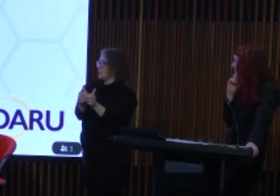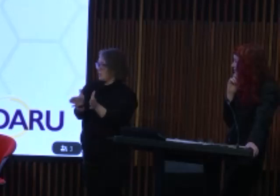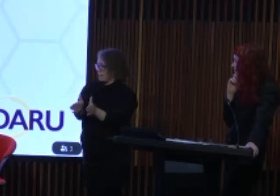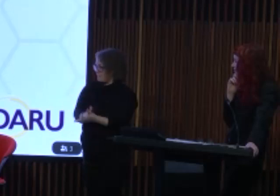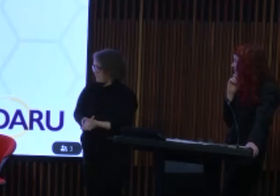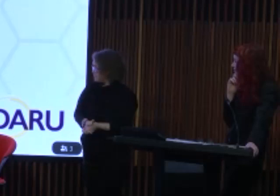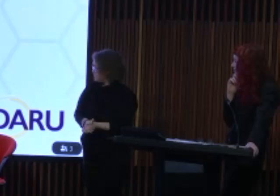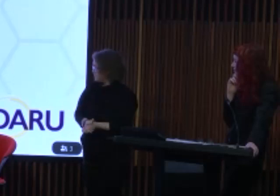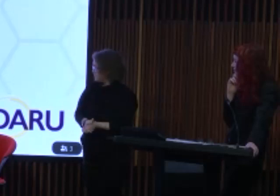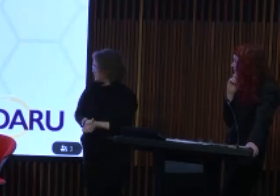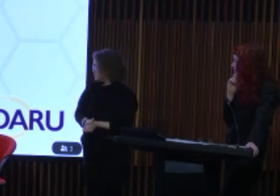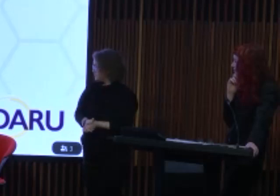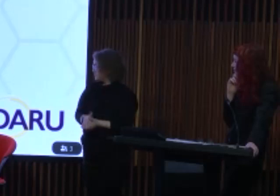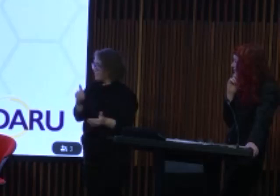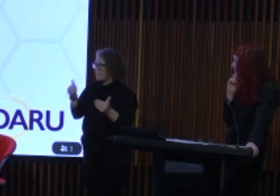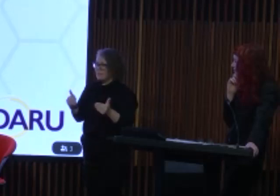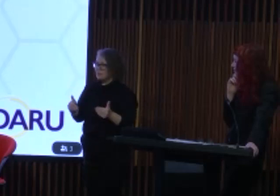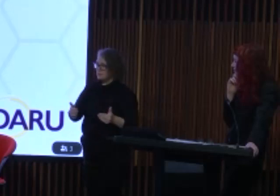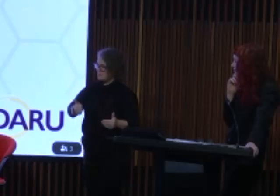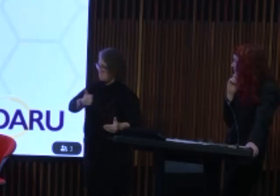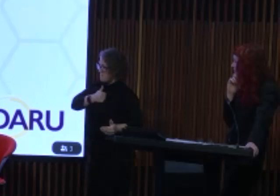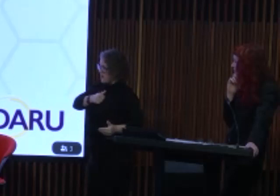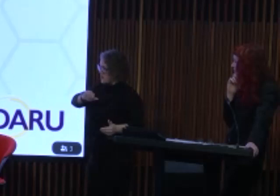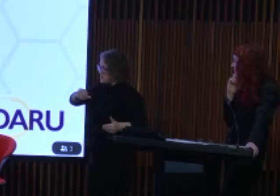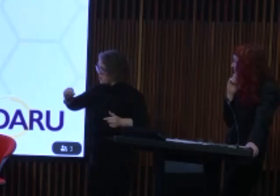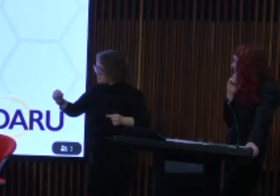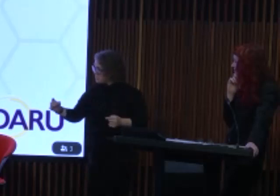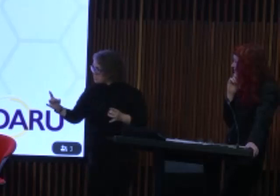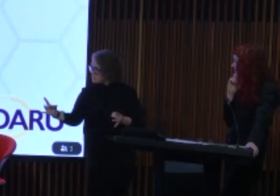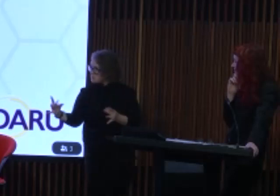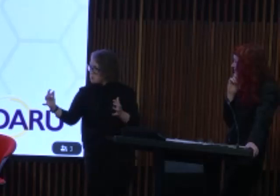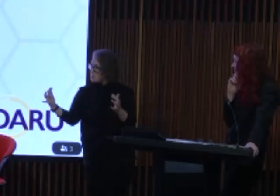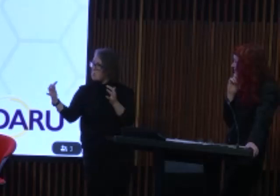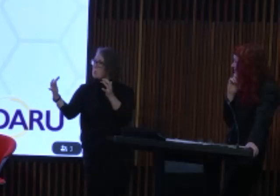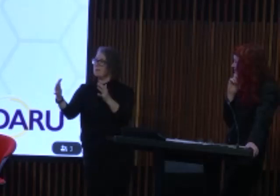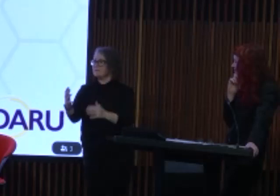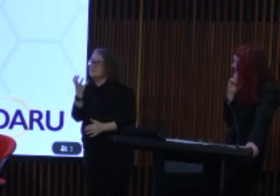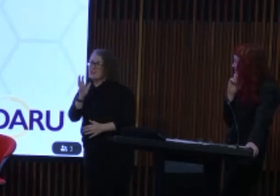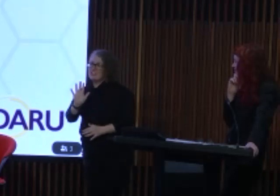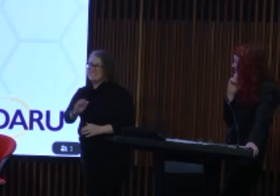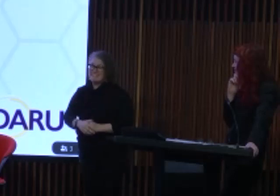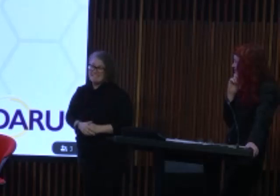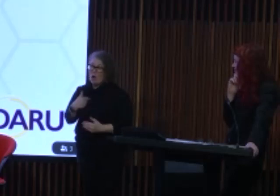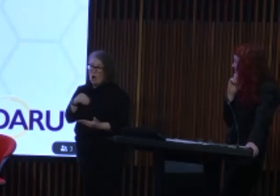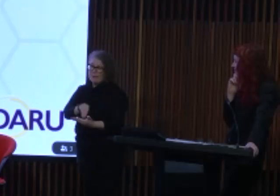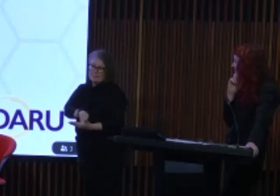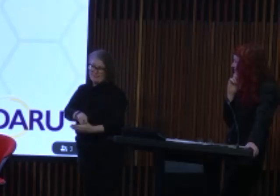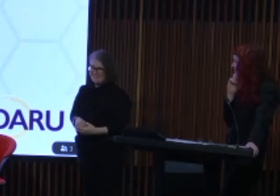instead of, you know, turf wars. I put that one in. Can't help it. Sorry. I just think